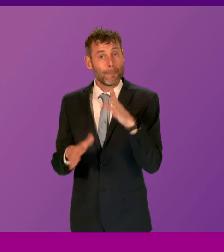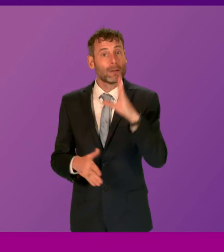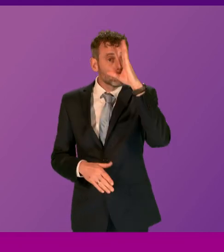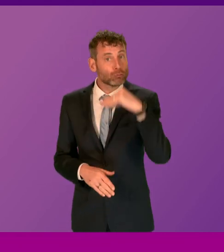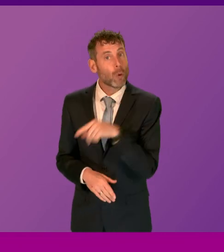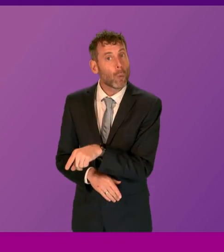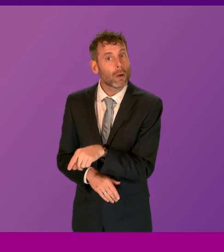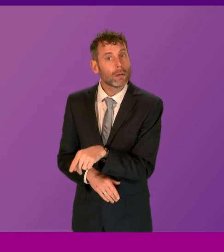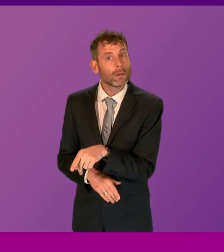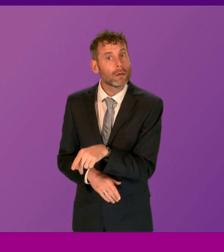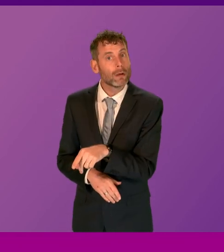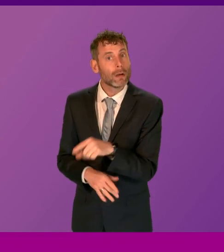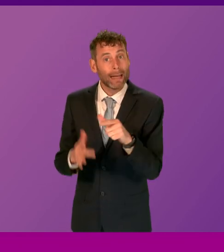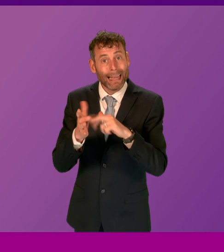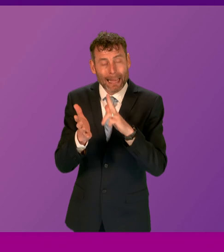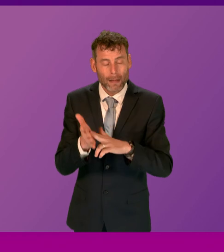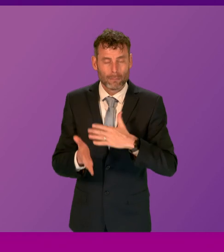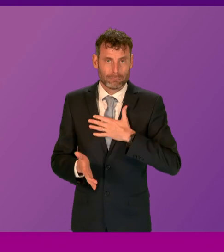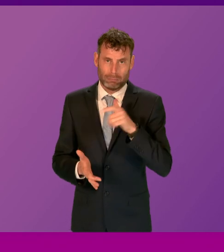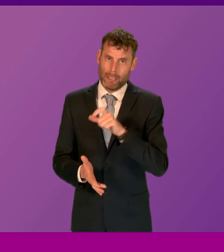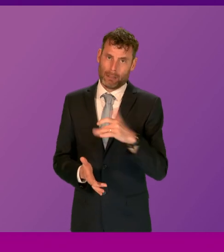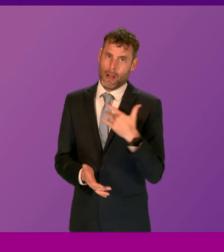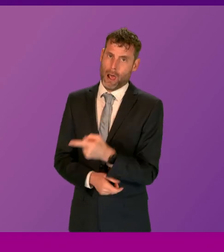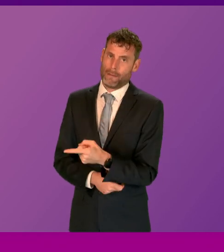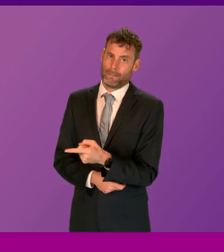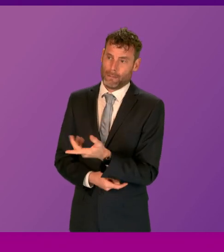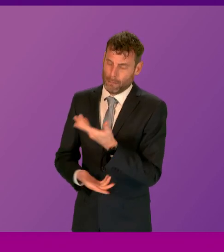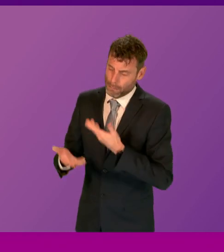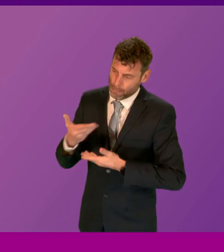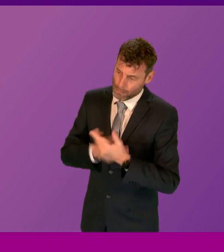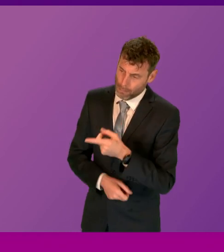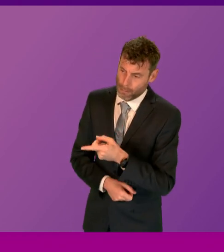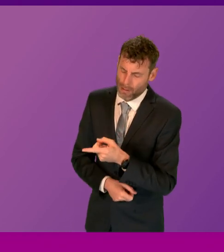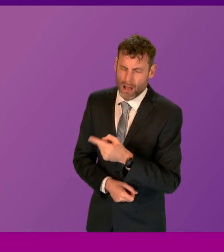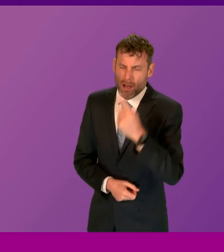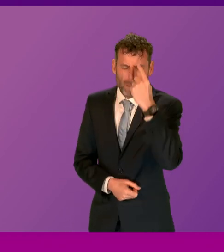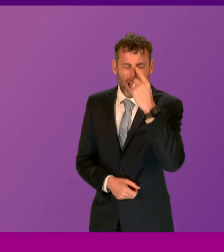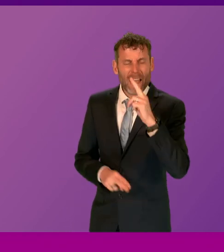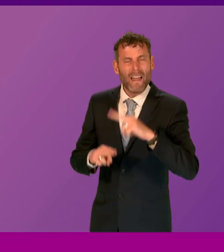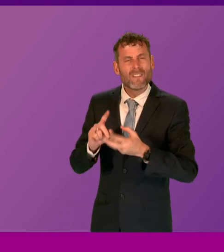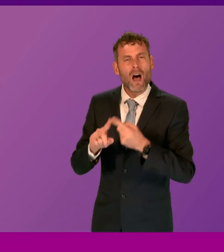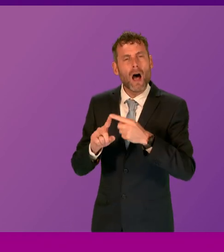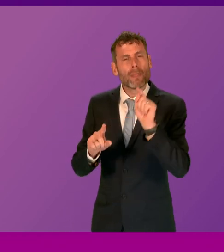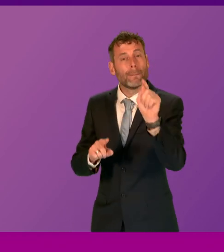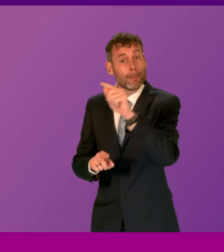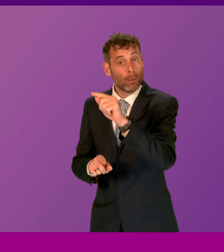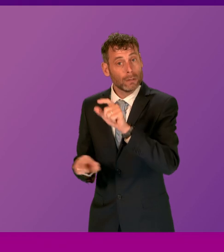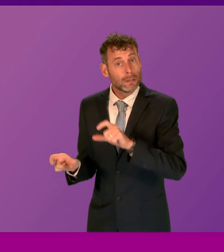Ian is still alive to explain his situation, but if that happens to other people, they might not be.